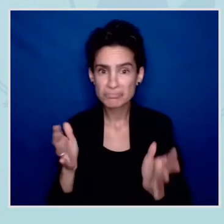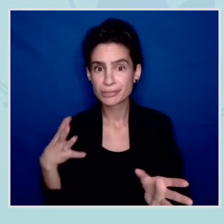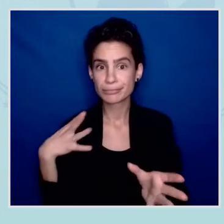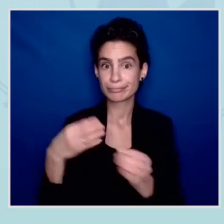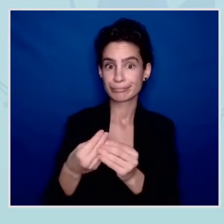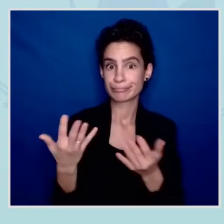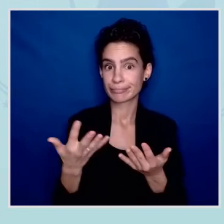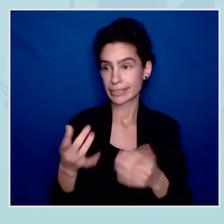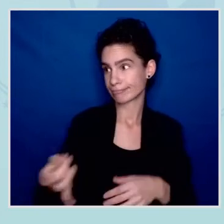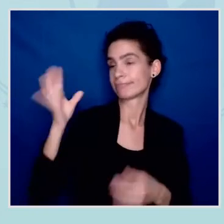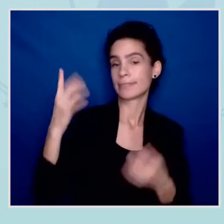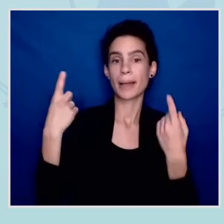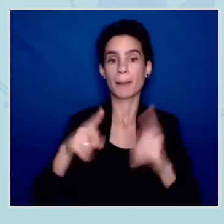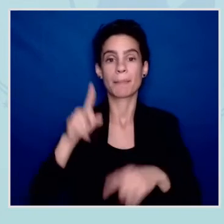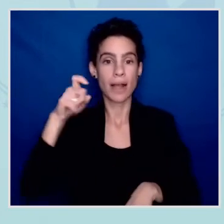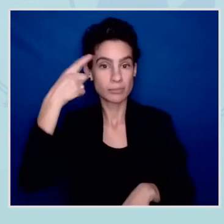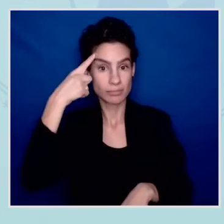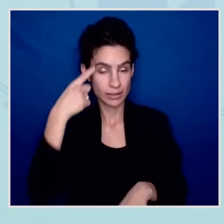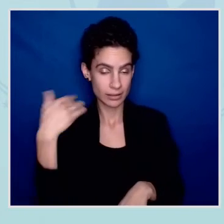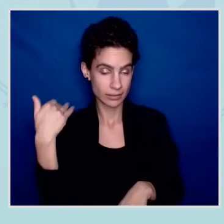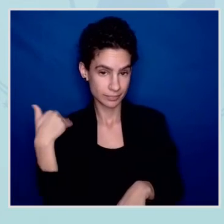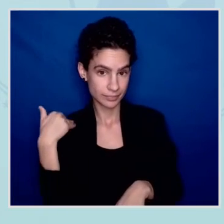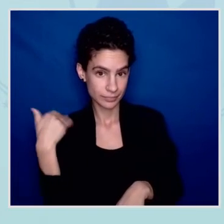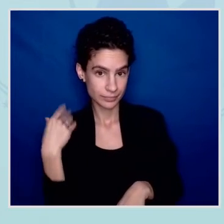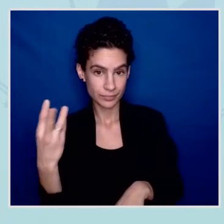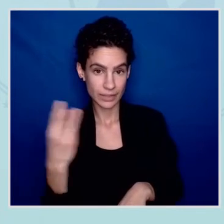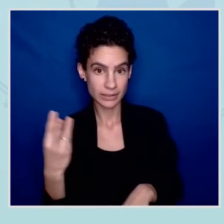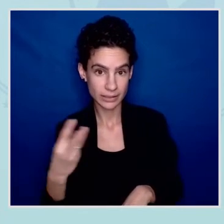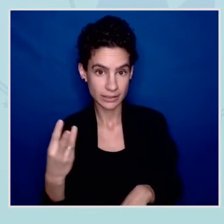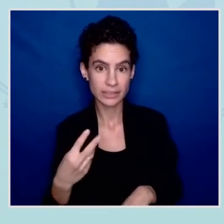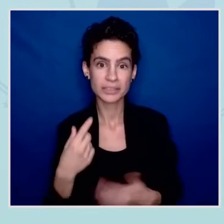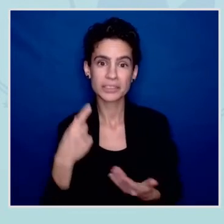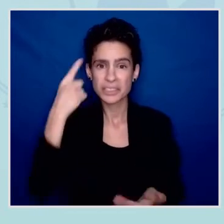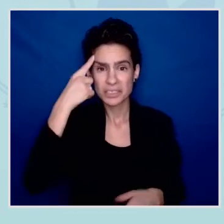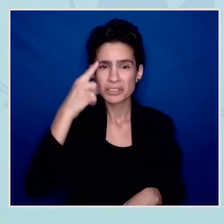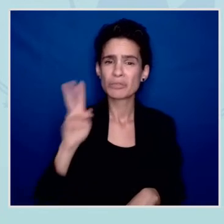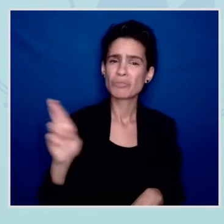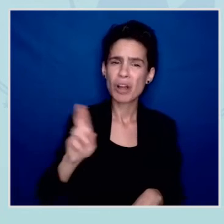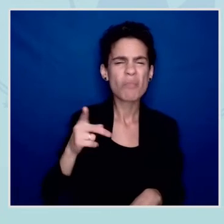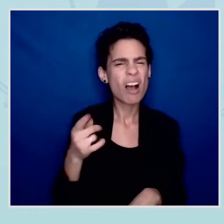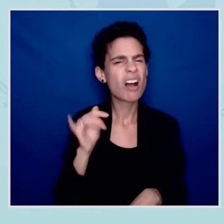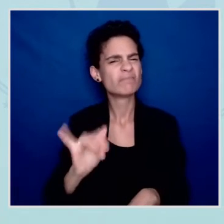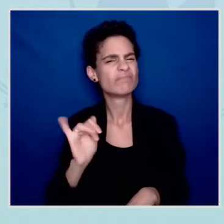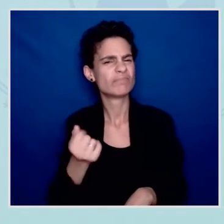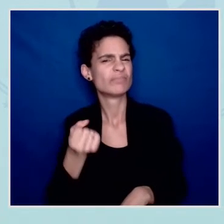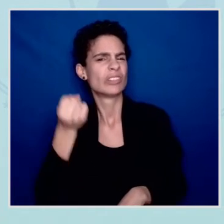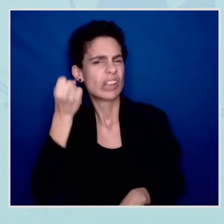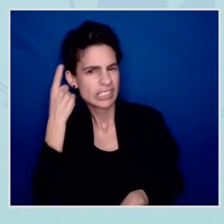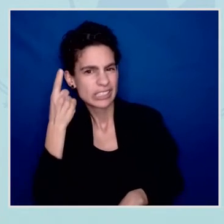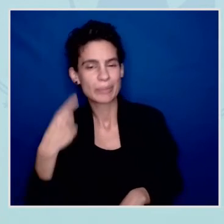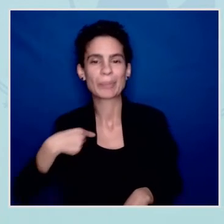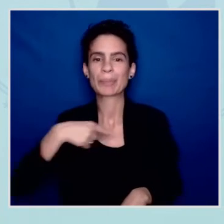ELECTED -- THROUGH AS RECENTLY